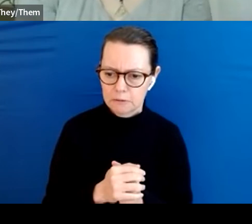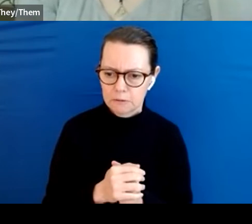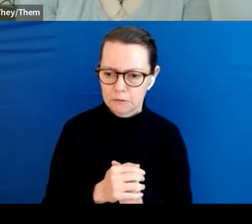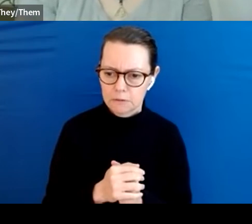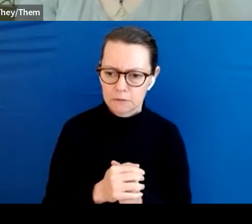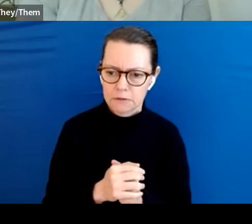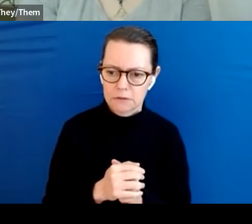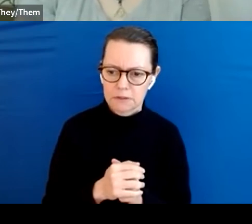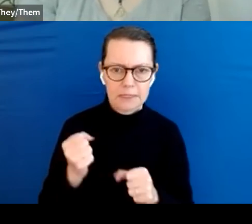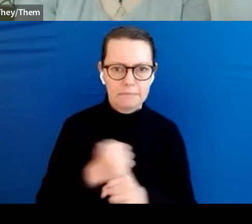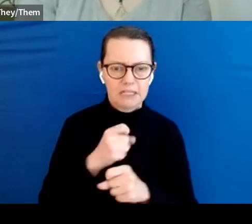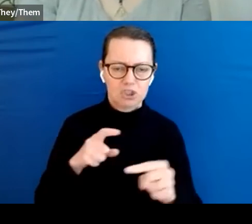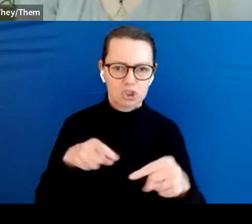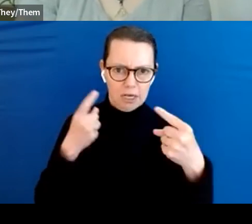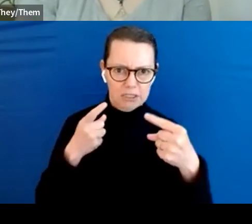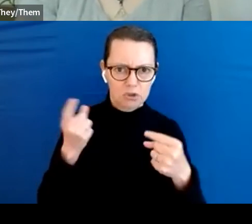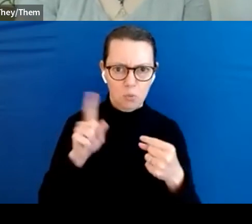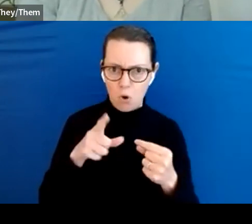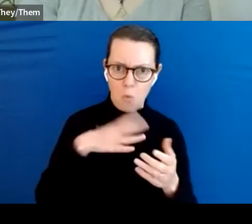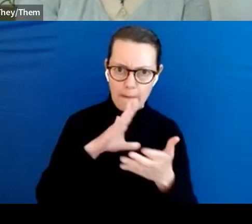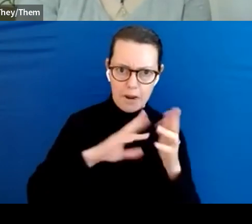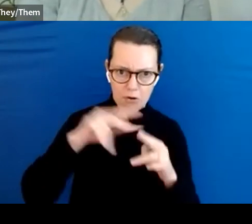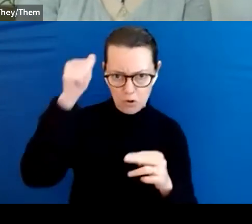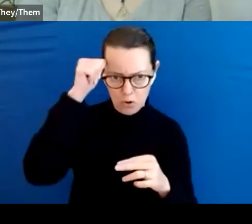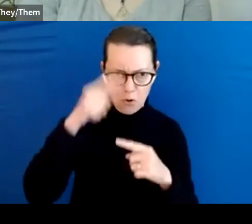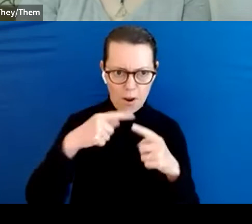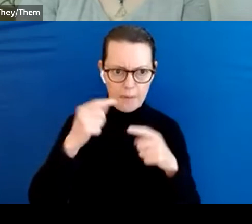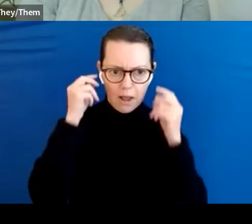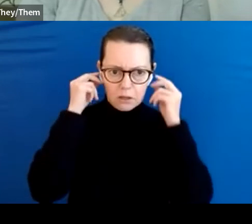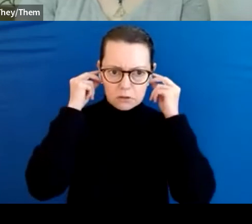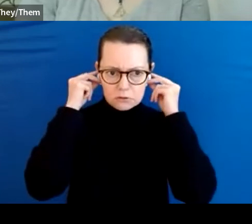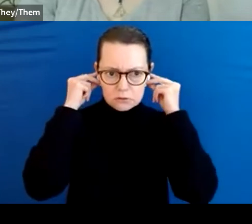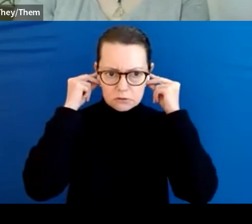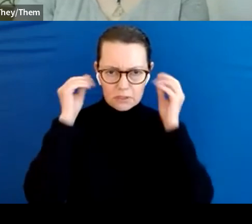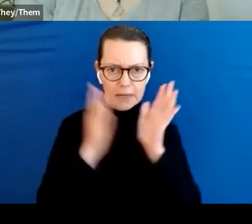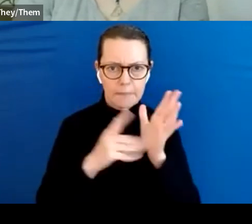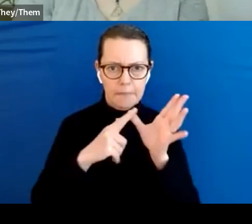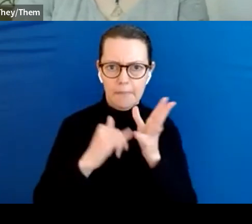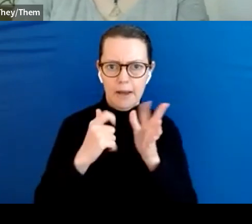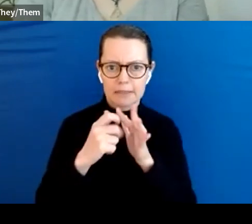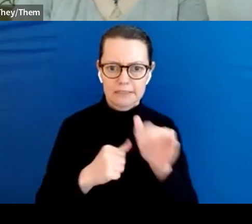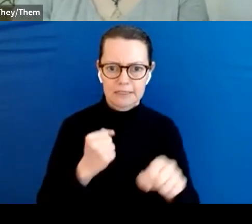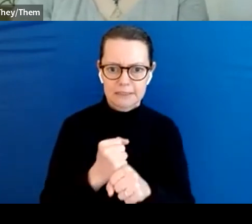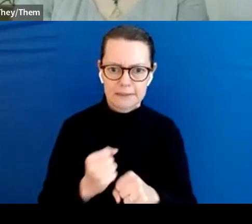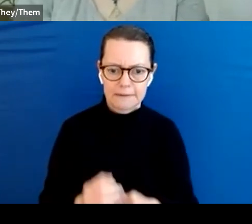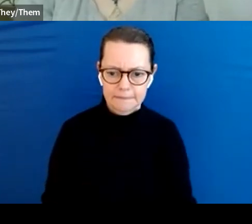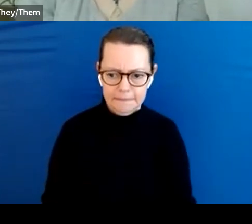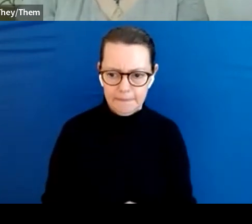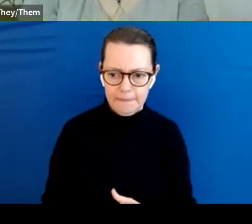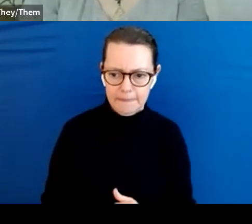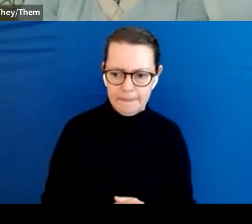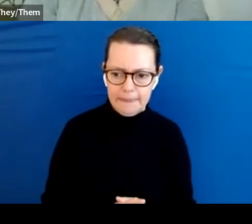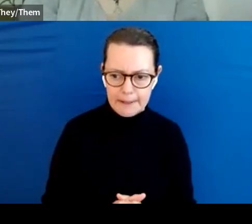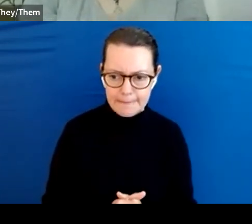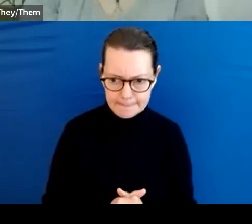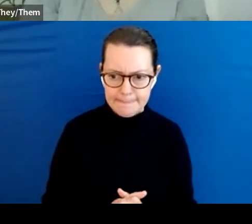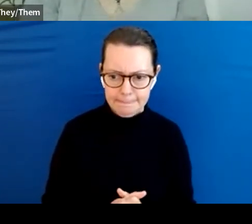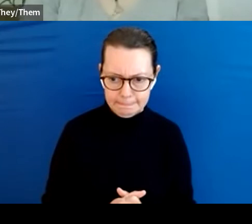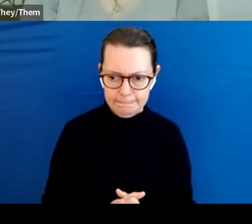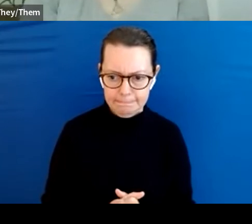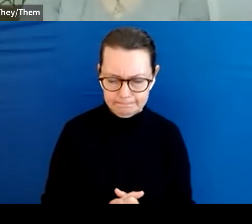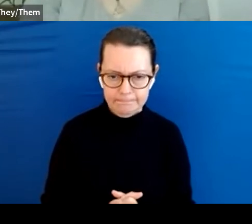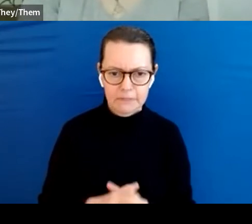I suppose challenges and what you'd like parents to hear of the idea of masking, please.